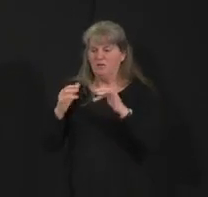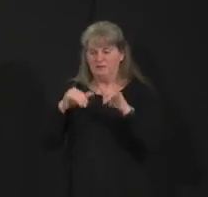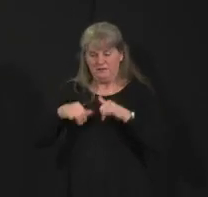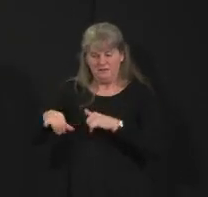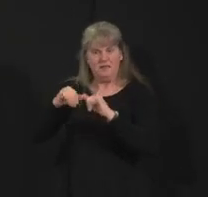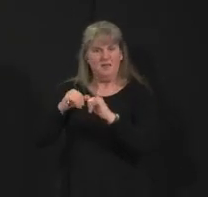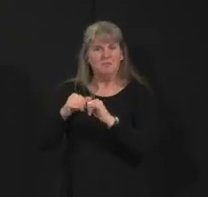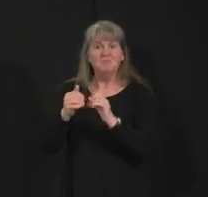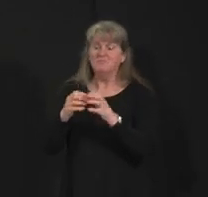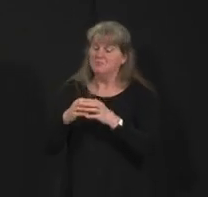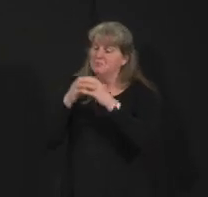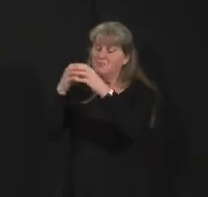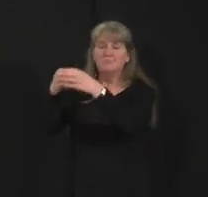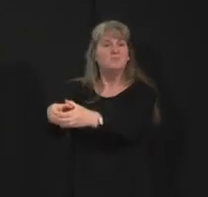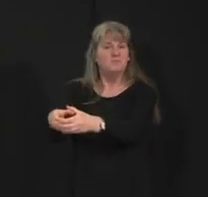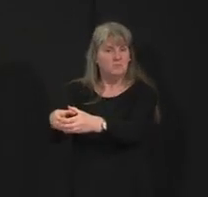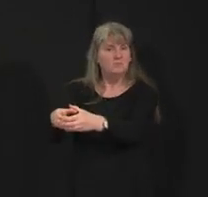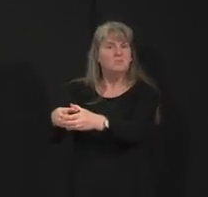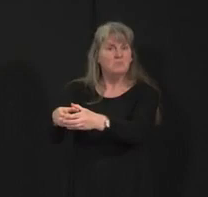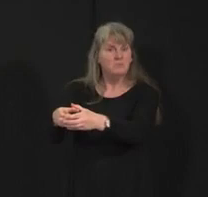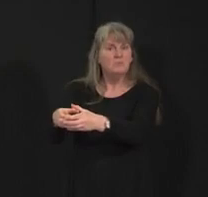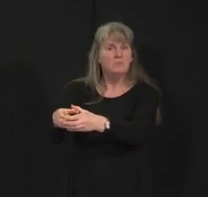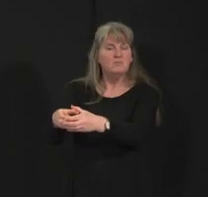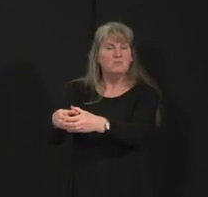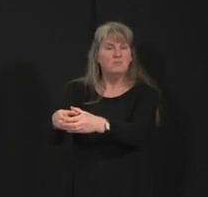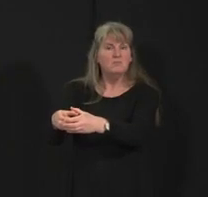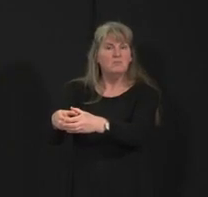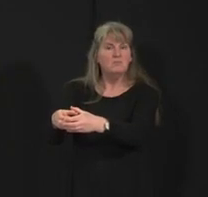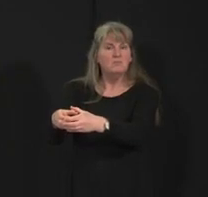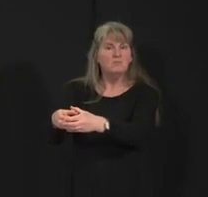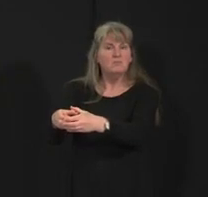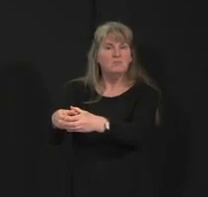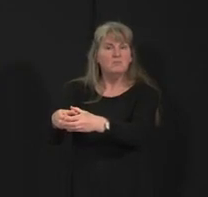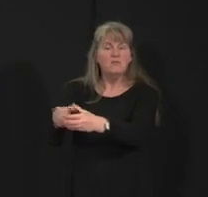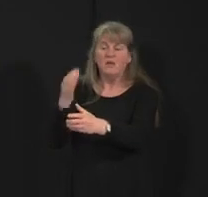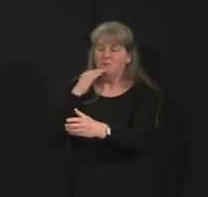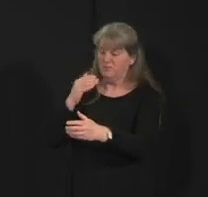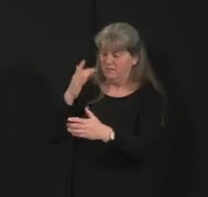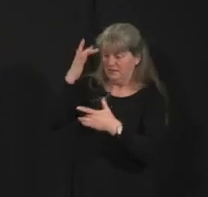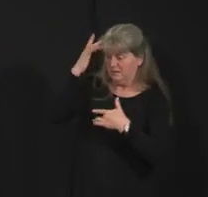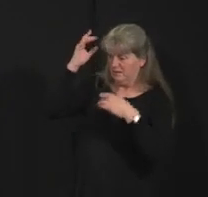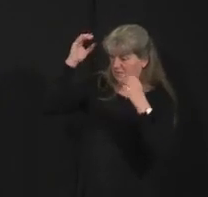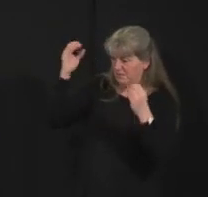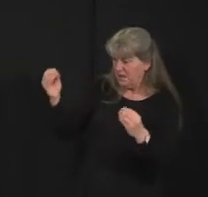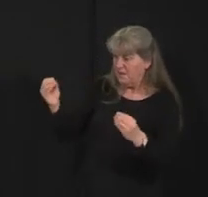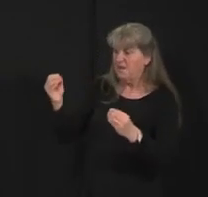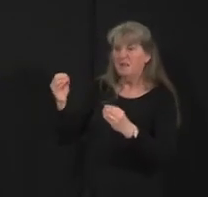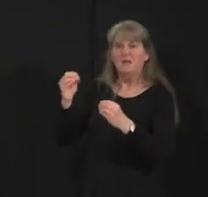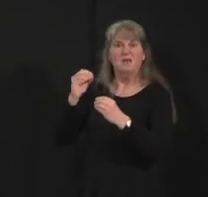can still go and if they are otherwise well, they're not symptomatic or in